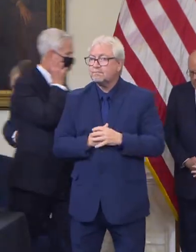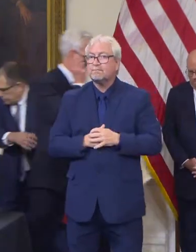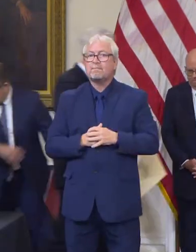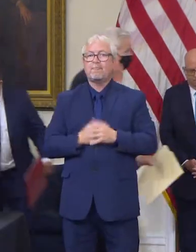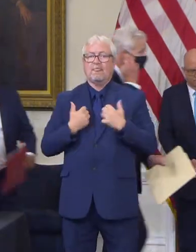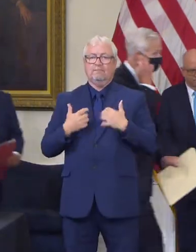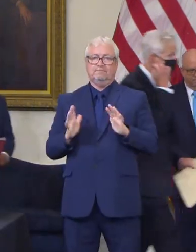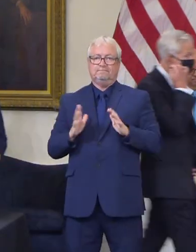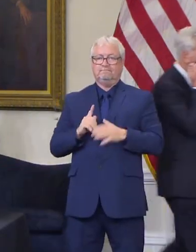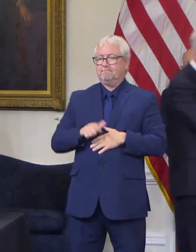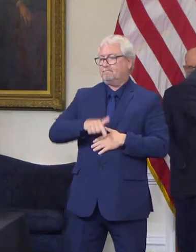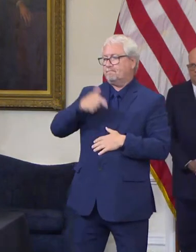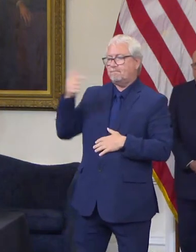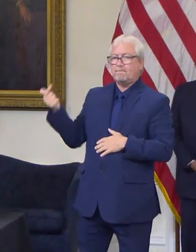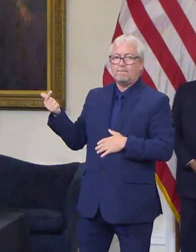Ted Delbridge for additional remarks